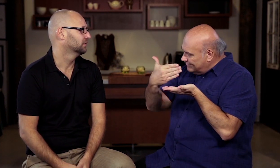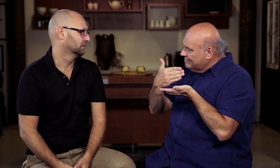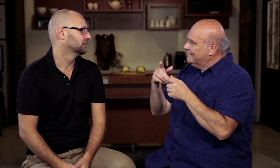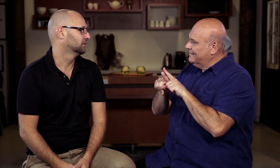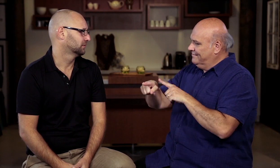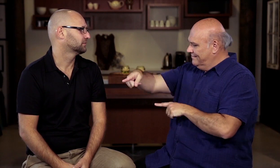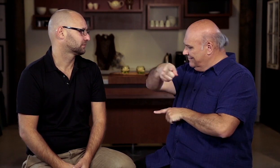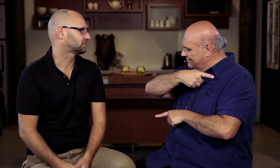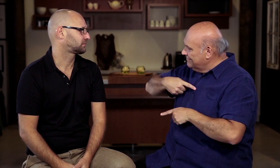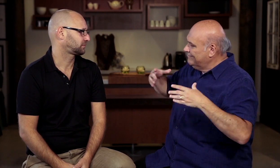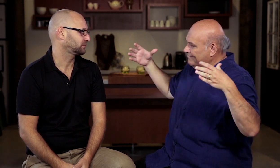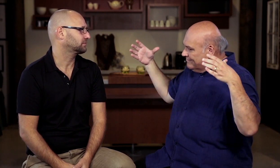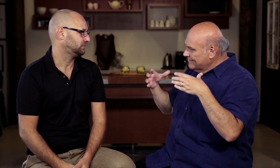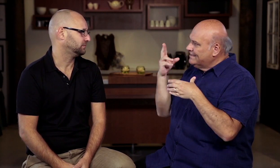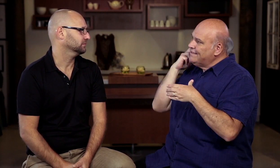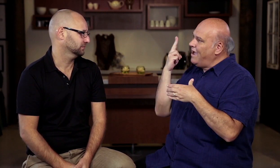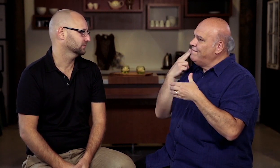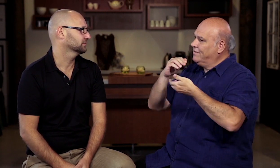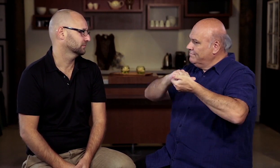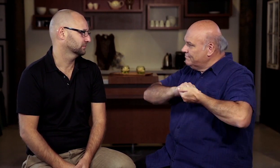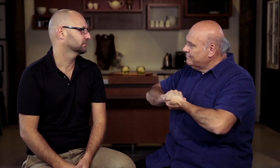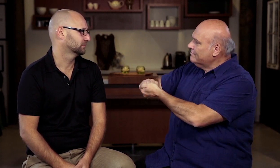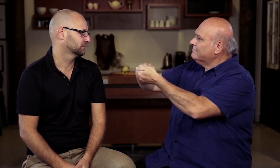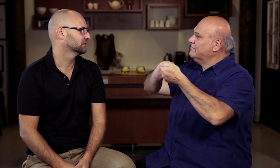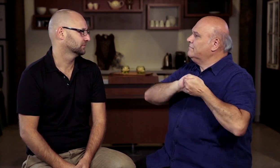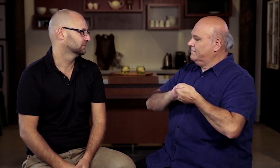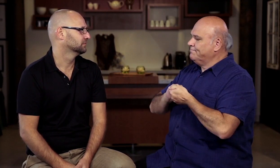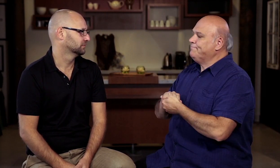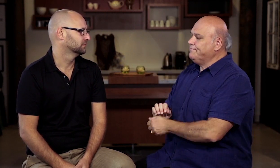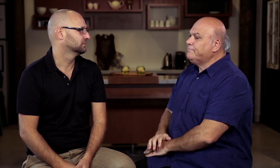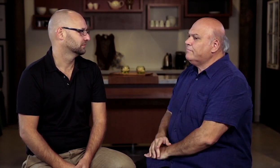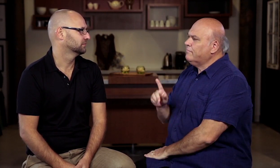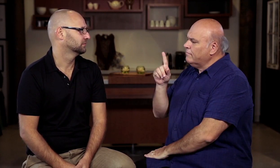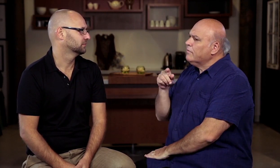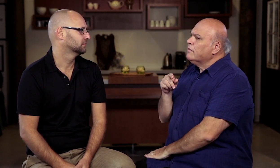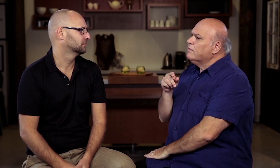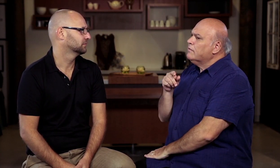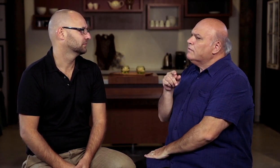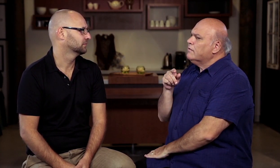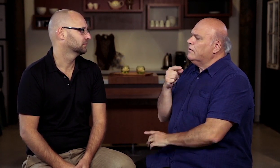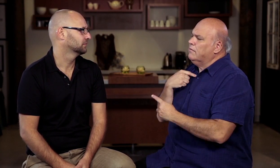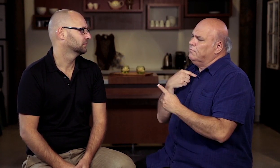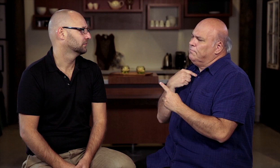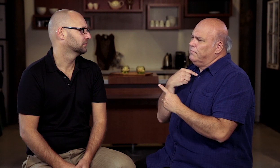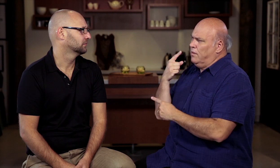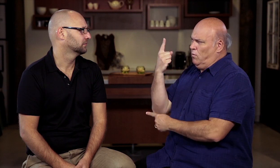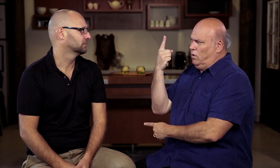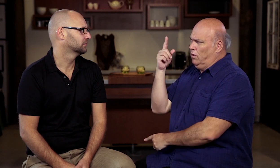them and make them feel a part of us. We, Deaf people need to mingle together.